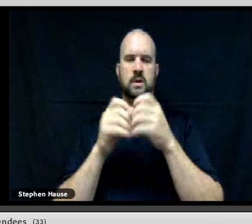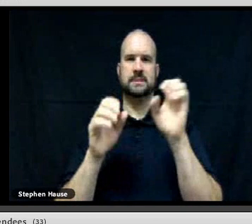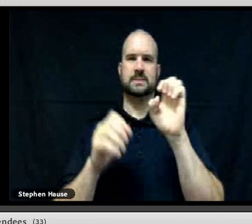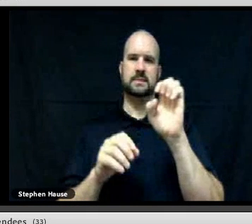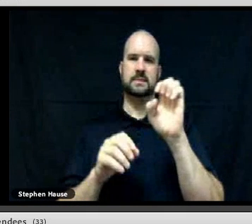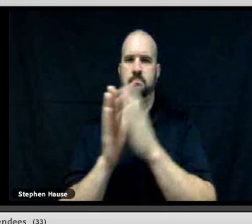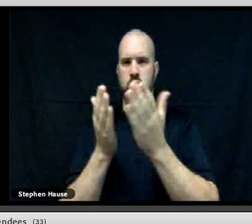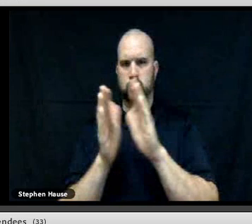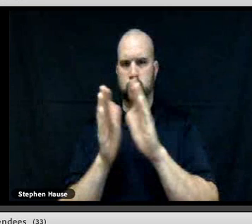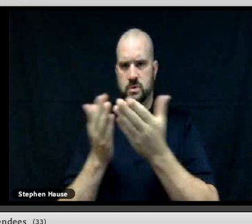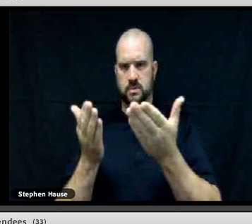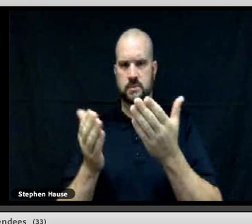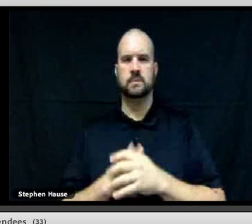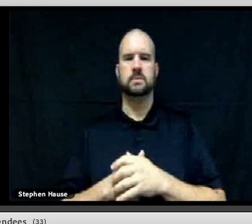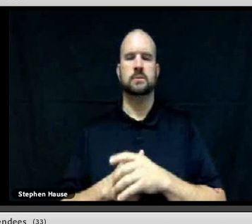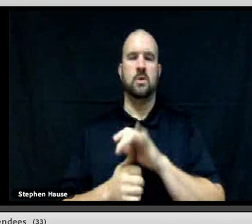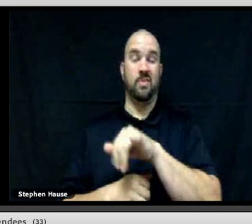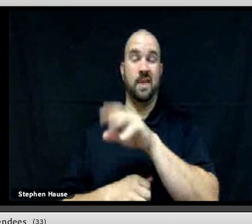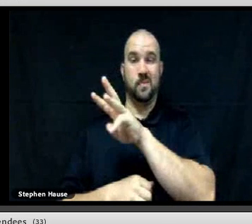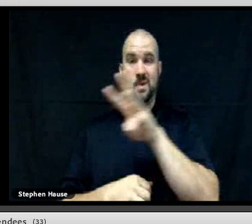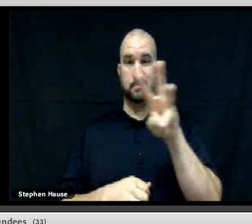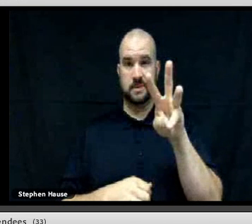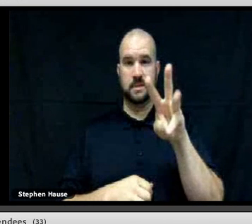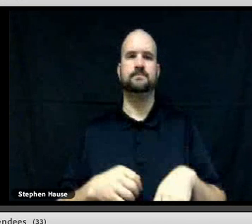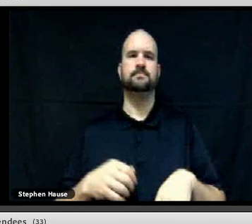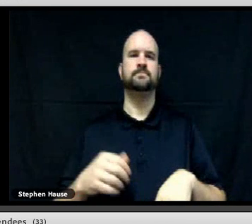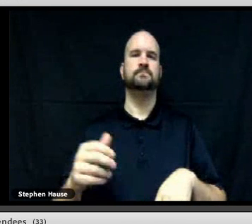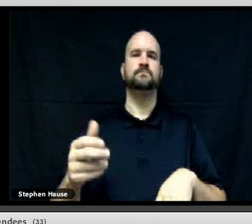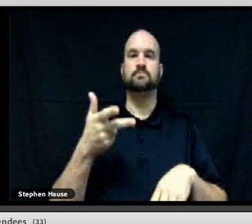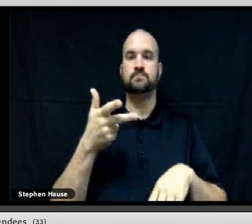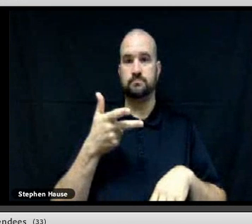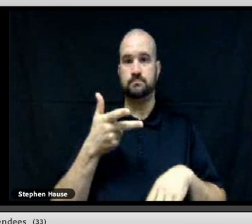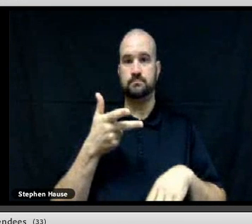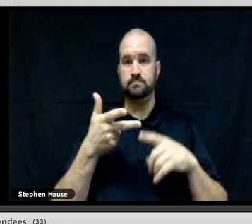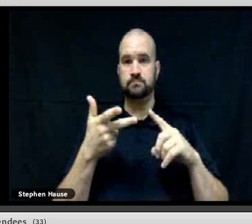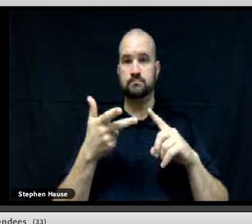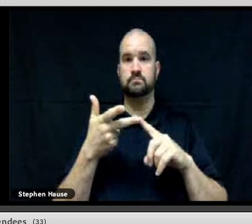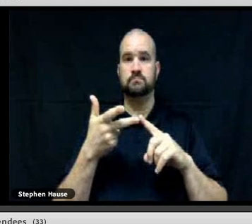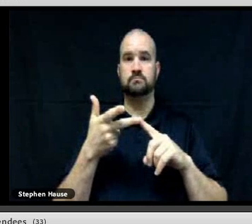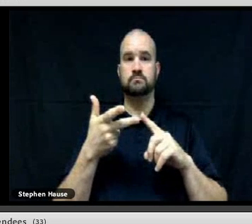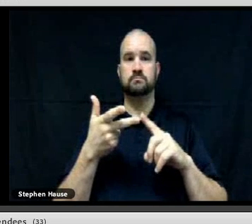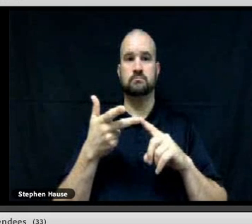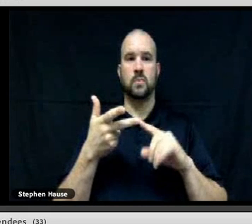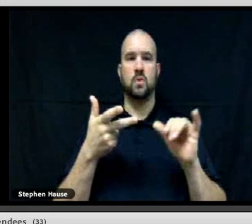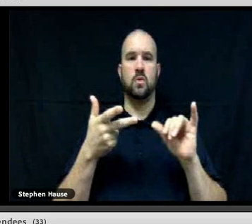Um, and then, in addition to that, uh, they also are working to facilitate